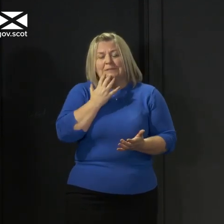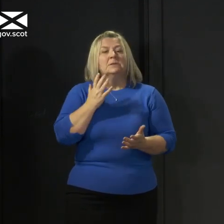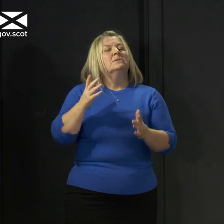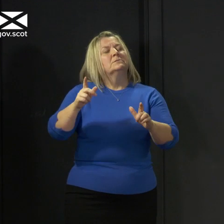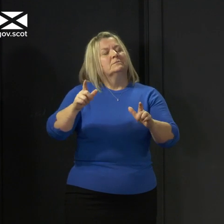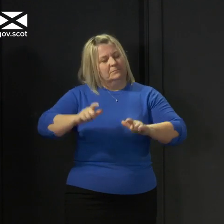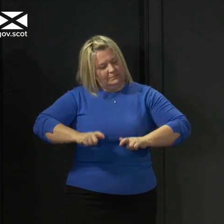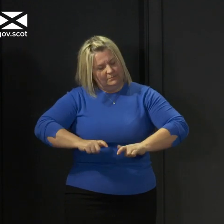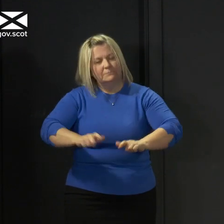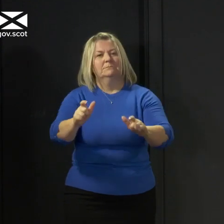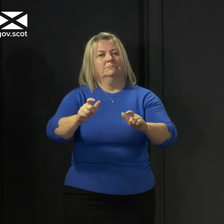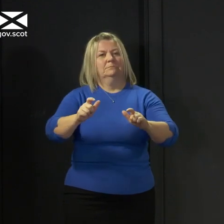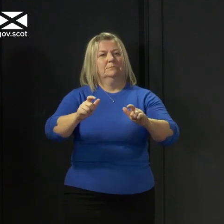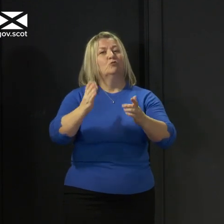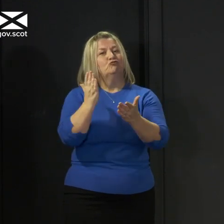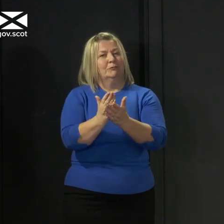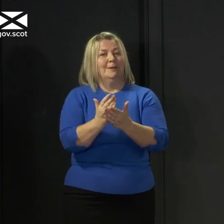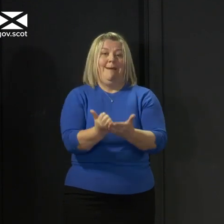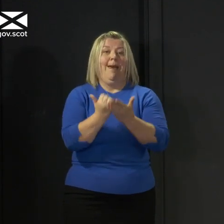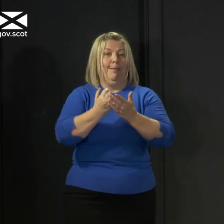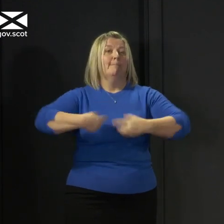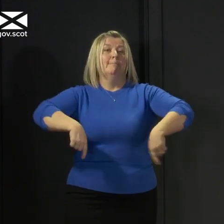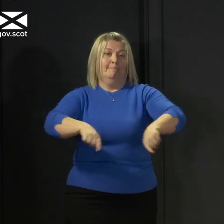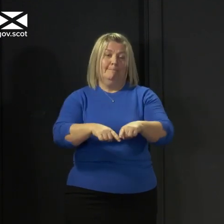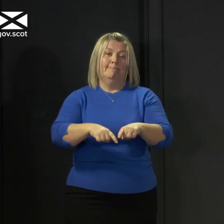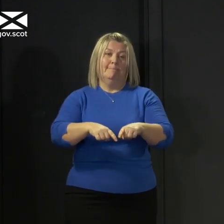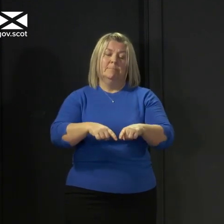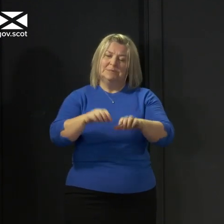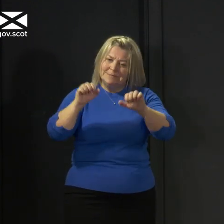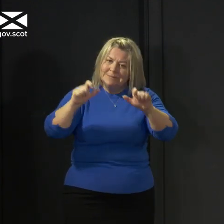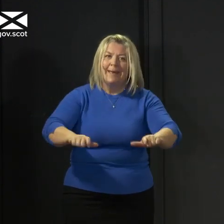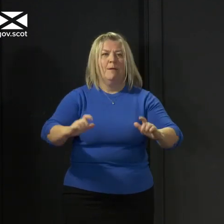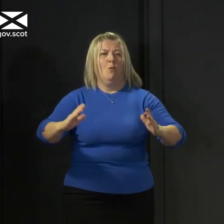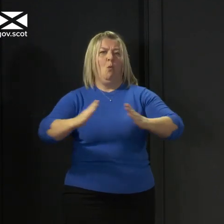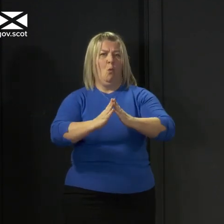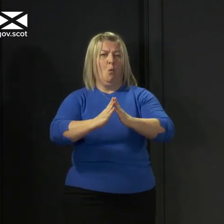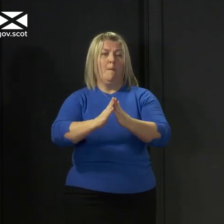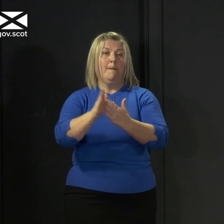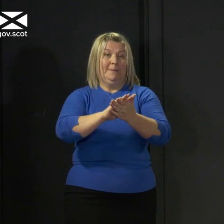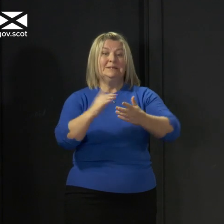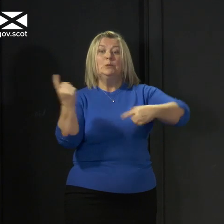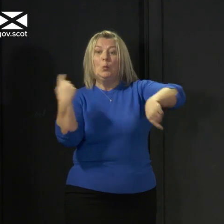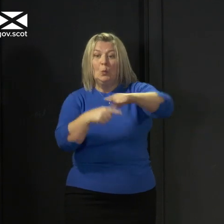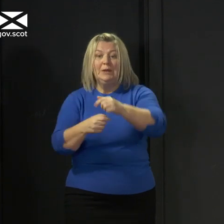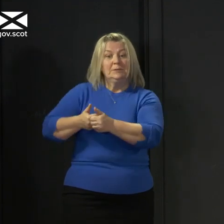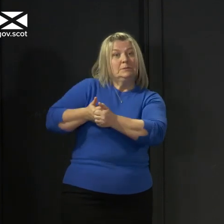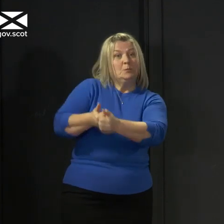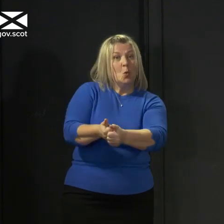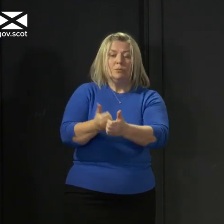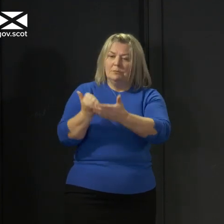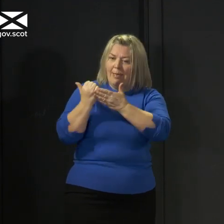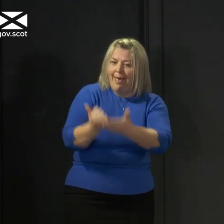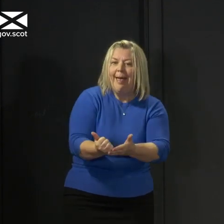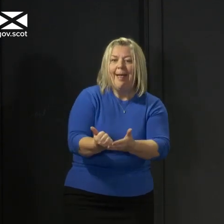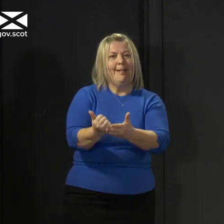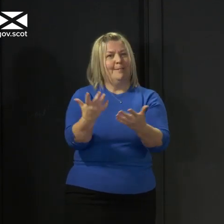they are making a difference by doing the right thing and by staying at home all of us are helping to meet that difference we're doing a bit to slow the